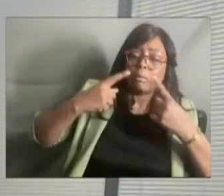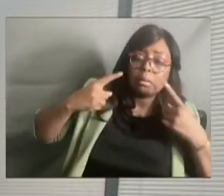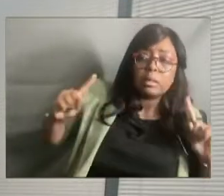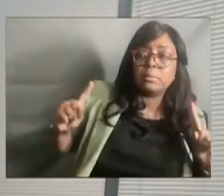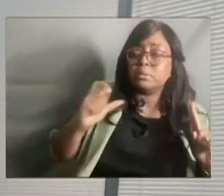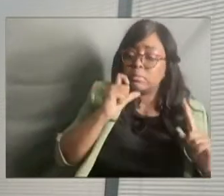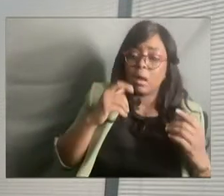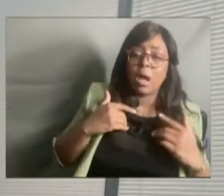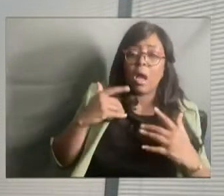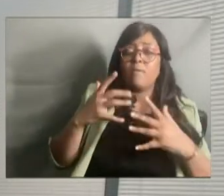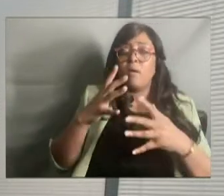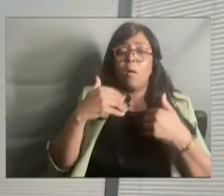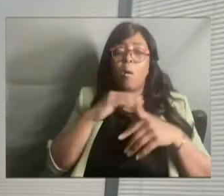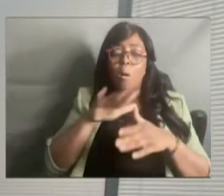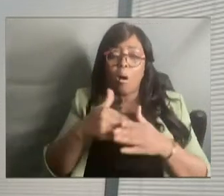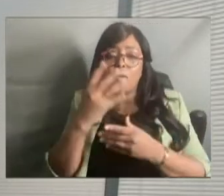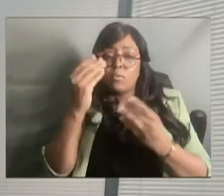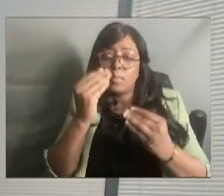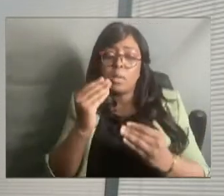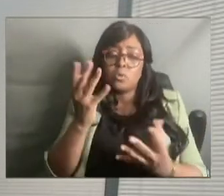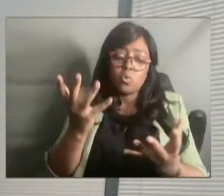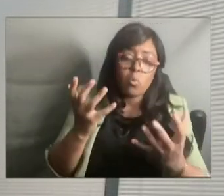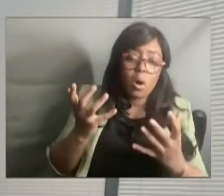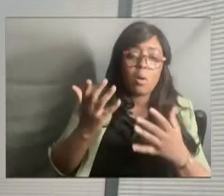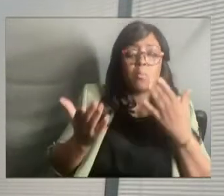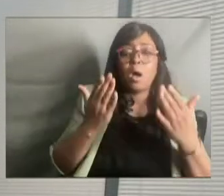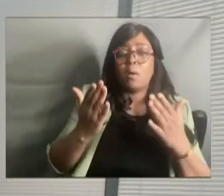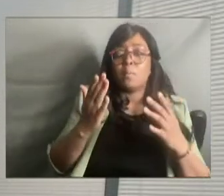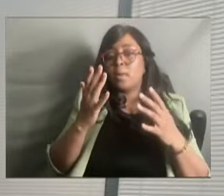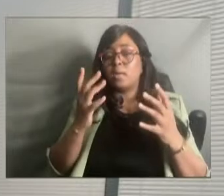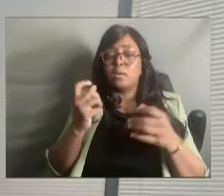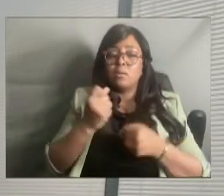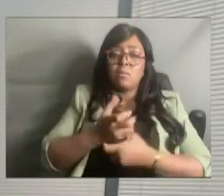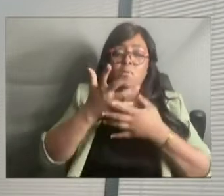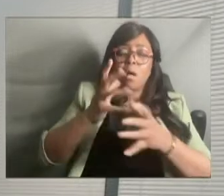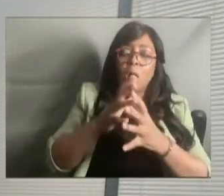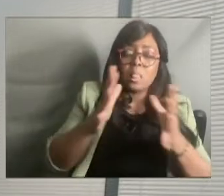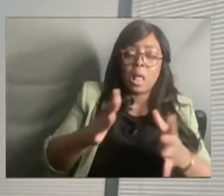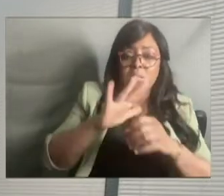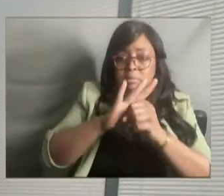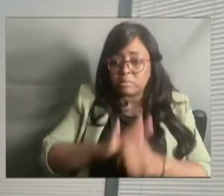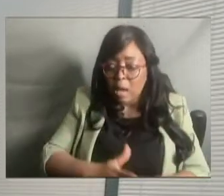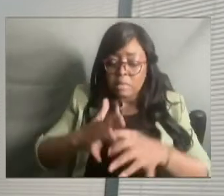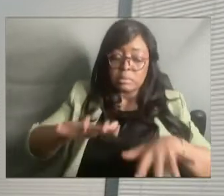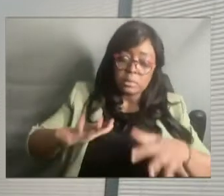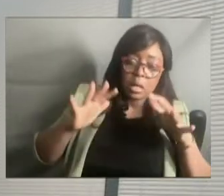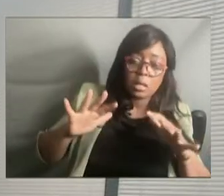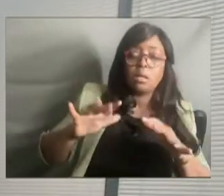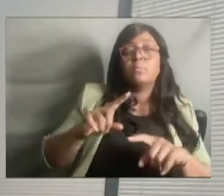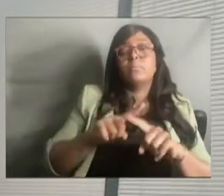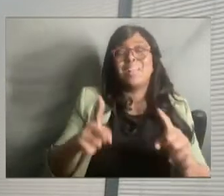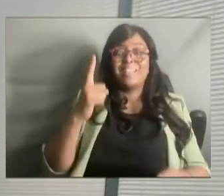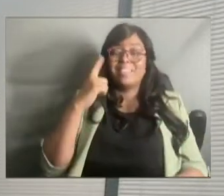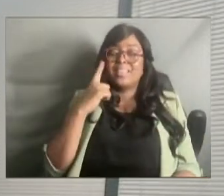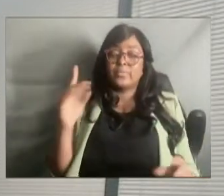it was probably delivered in a, in a clunky way that didn't have all the information that you were looking for. And it